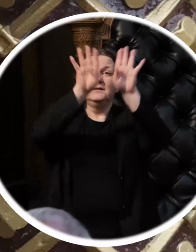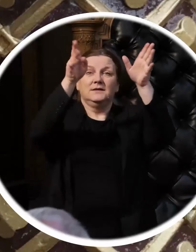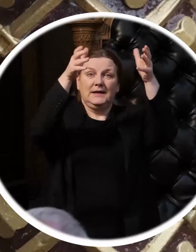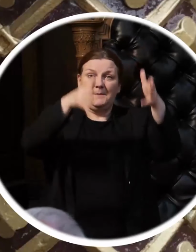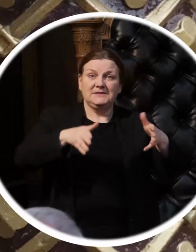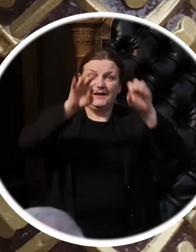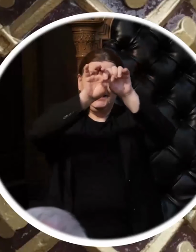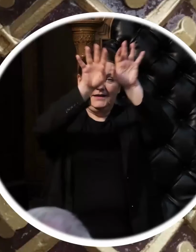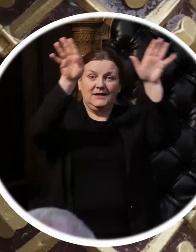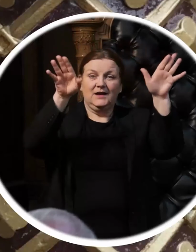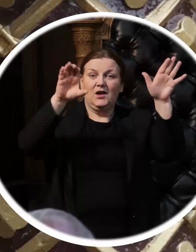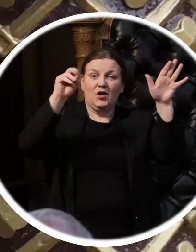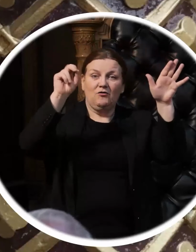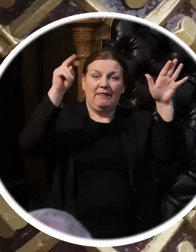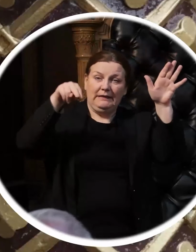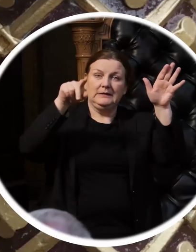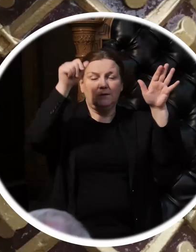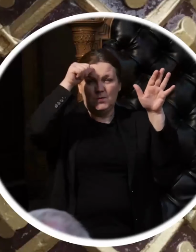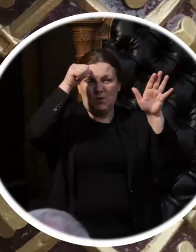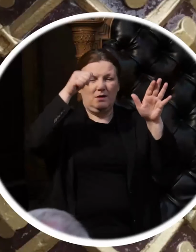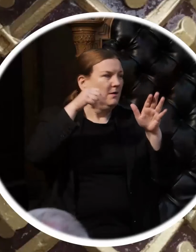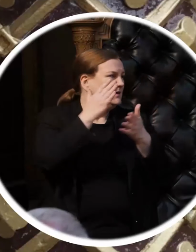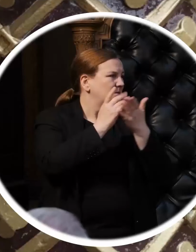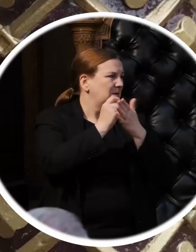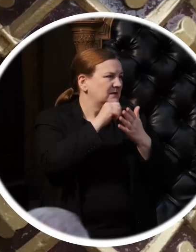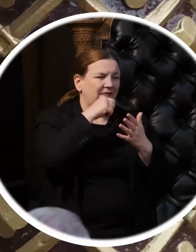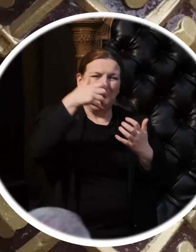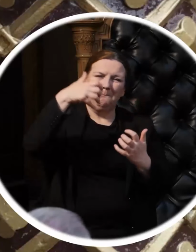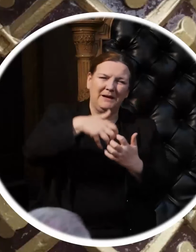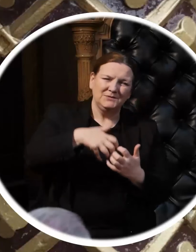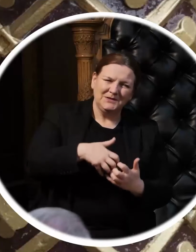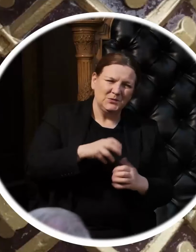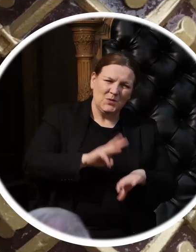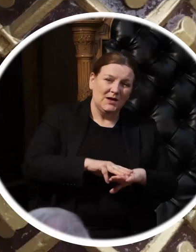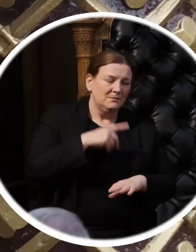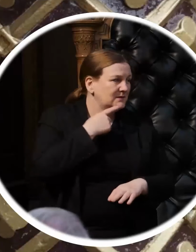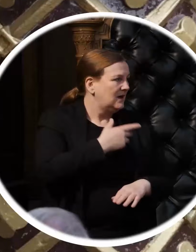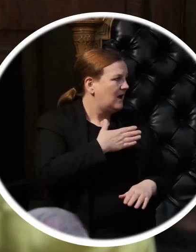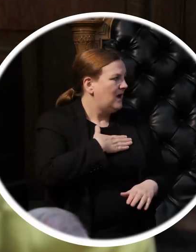They didn't necessarily know how to pair it and make it, you know, matching with other things. But I love these bases.